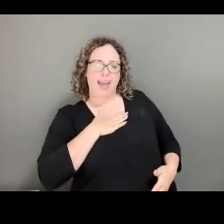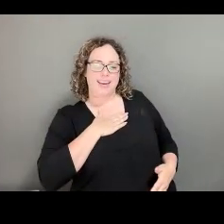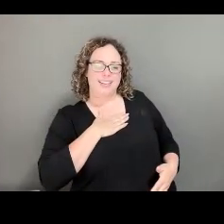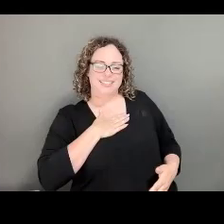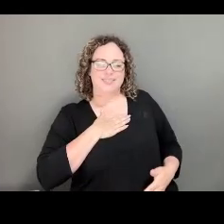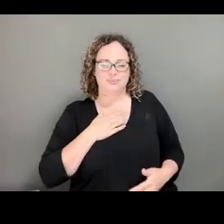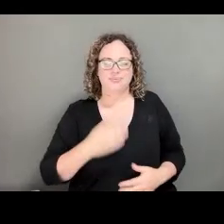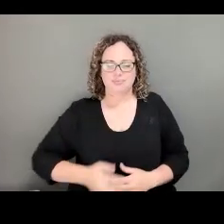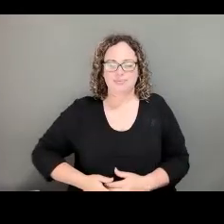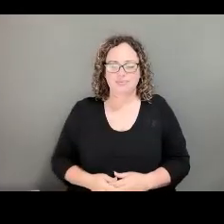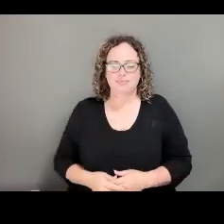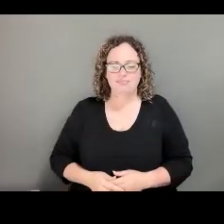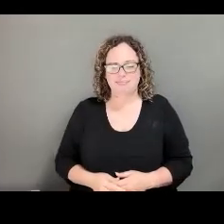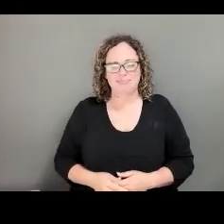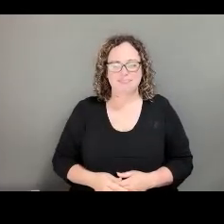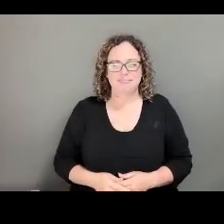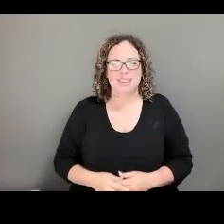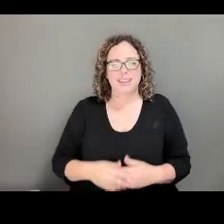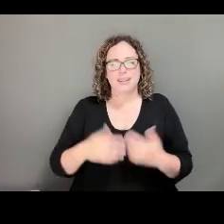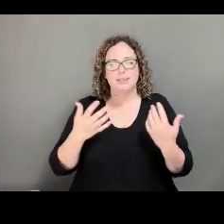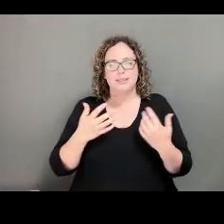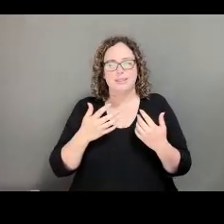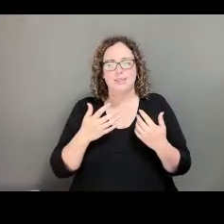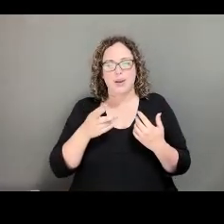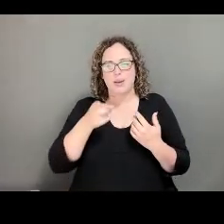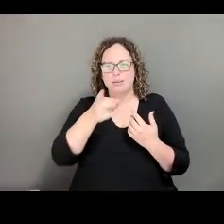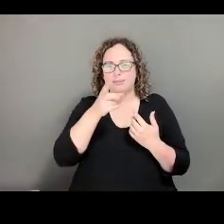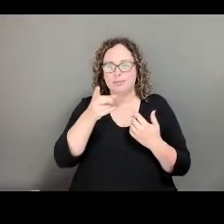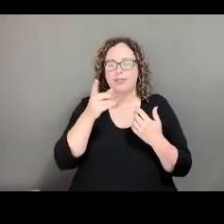Yeah, maybe play play that in your head if you want to.